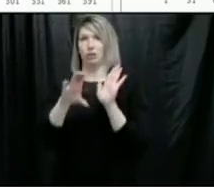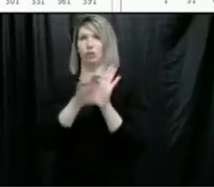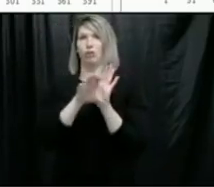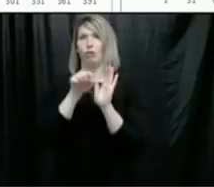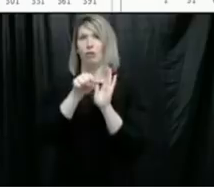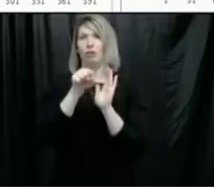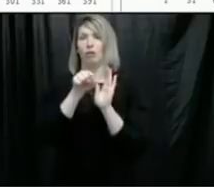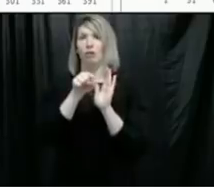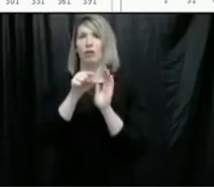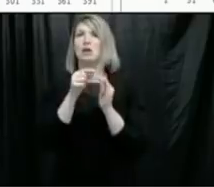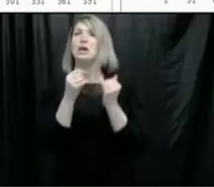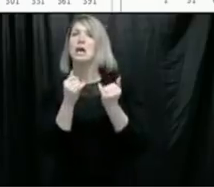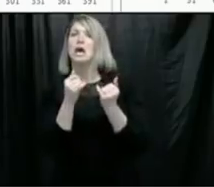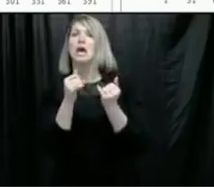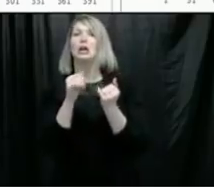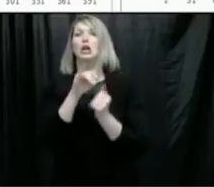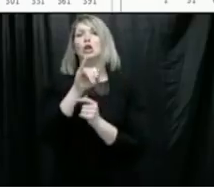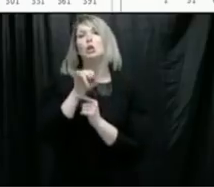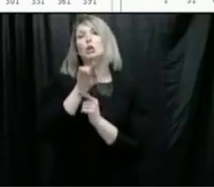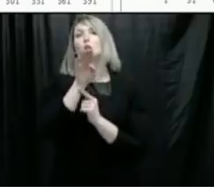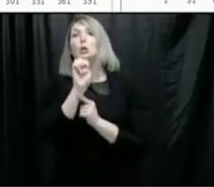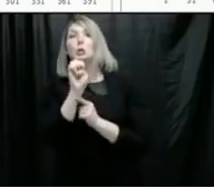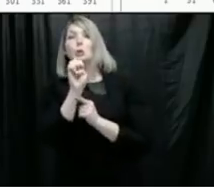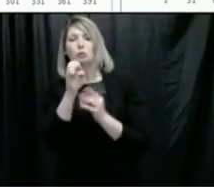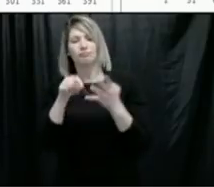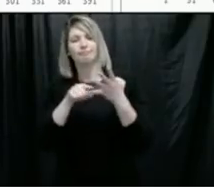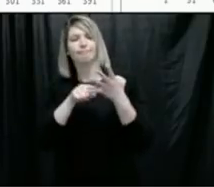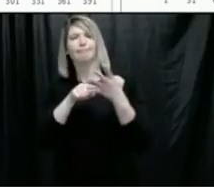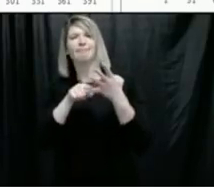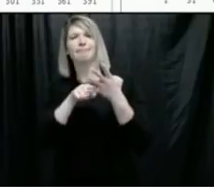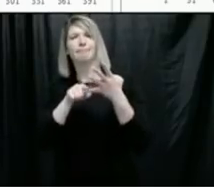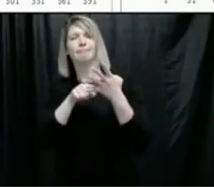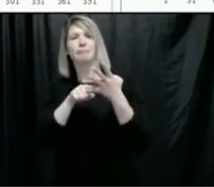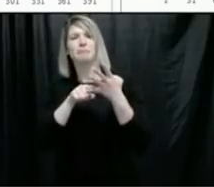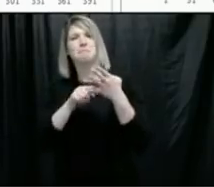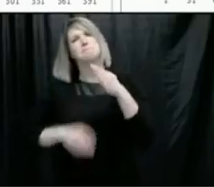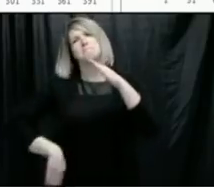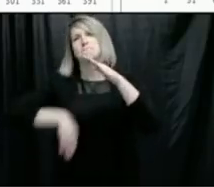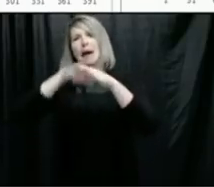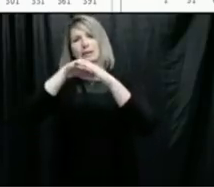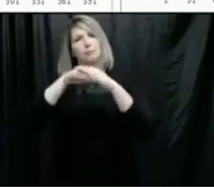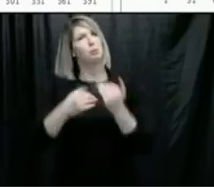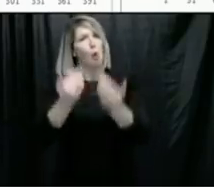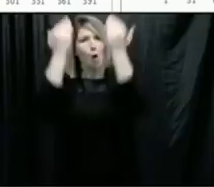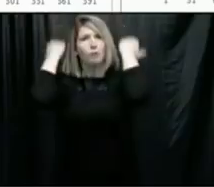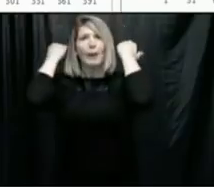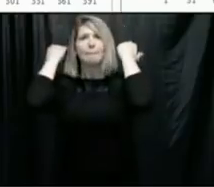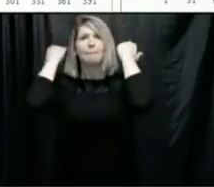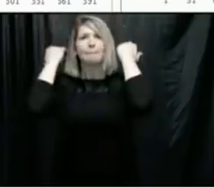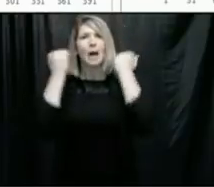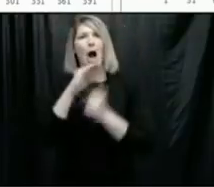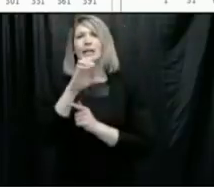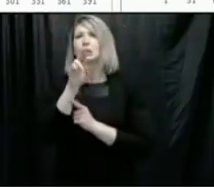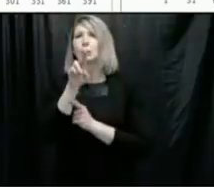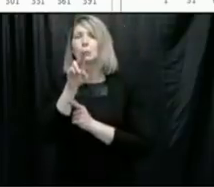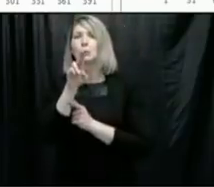PARTICULAR MODEL, IT'S SAYING